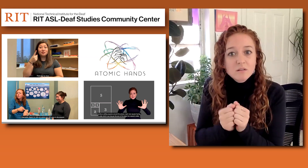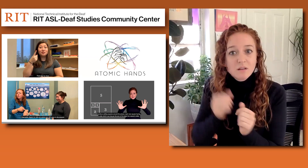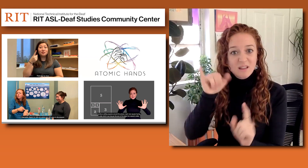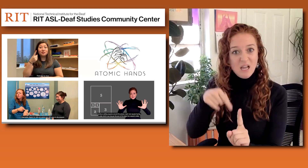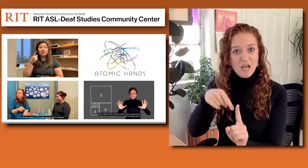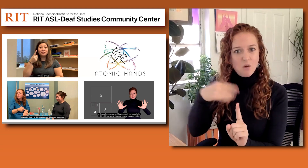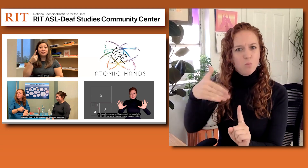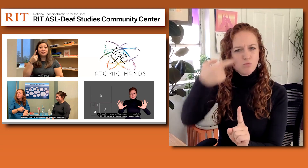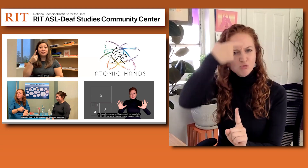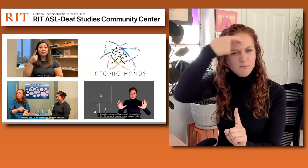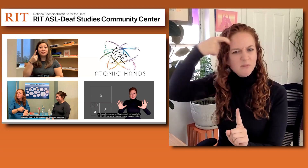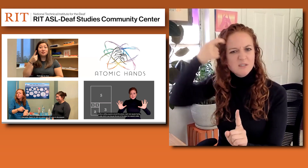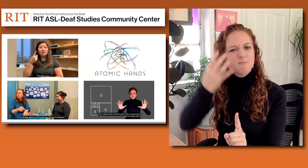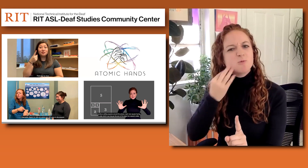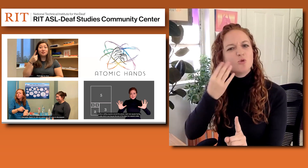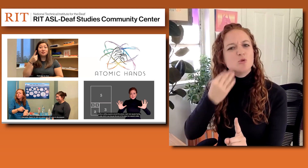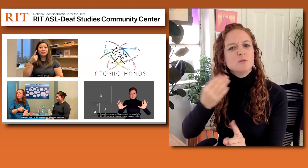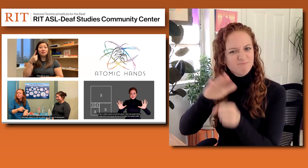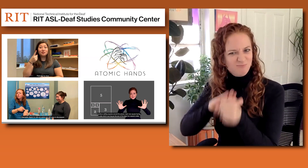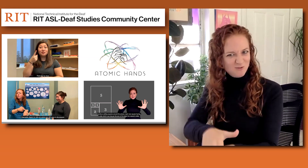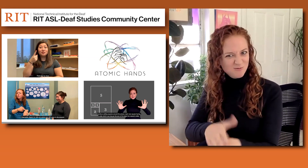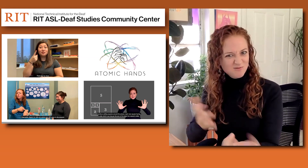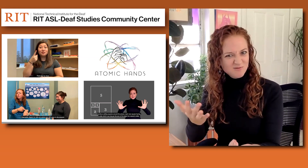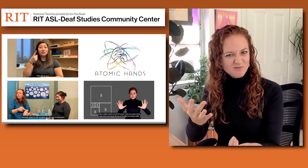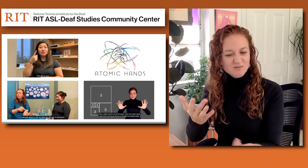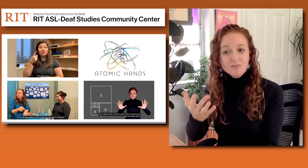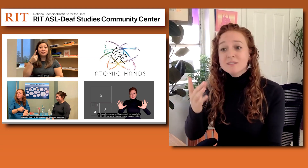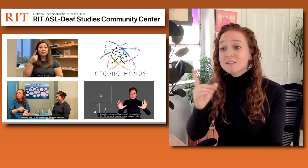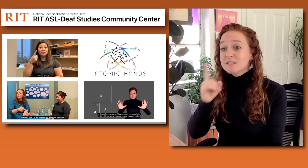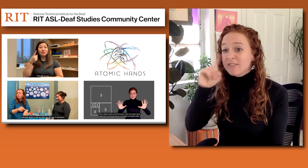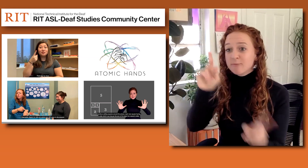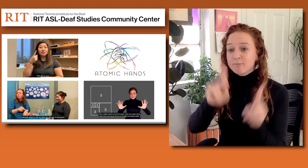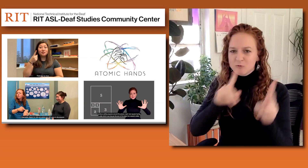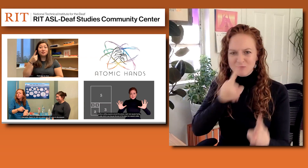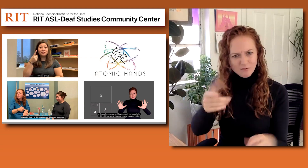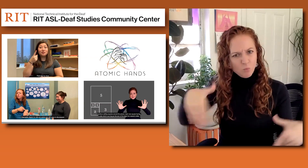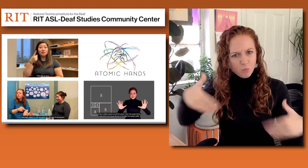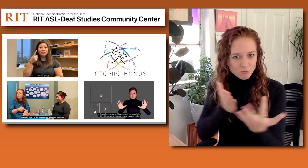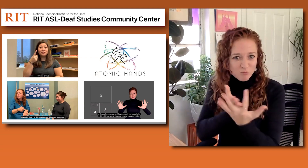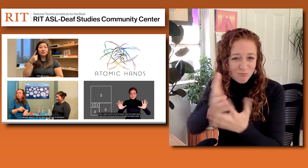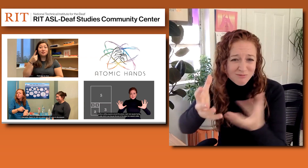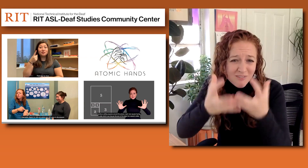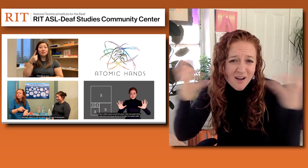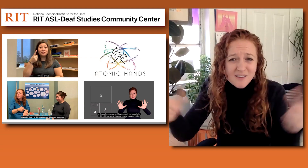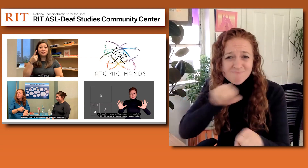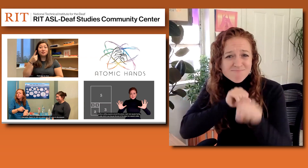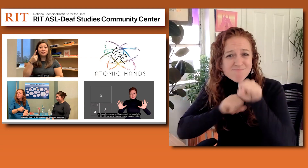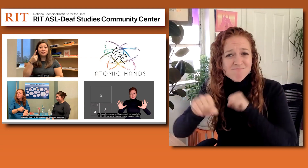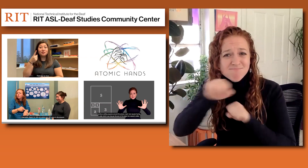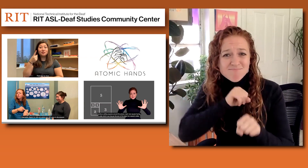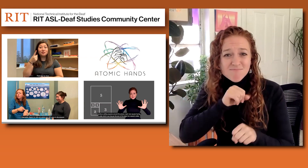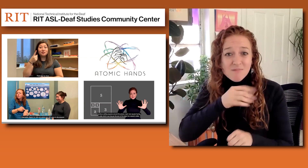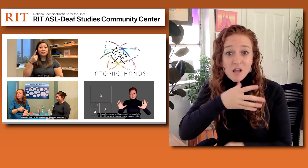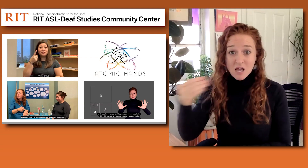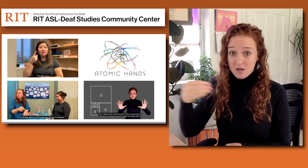We've grown up with that, and it's been a traumatic experience of oppression. We've gone through a lot in our lives.